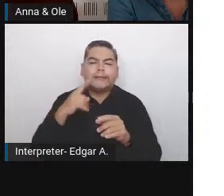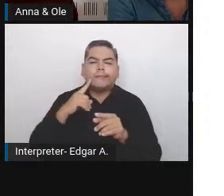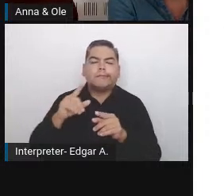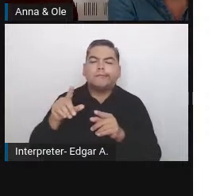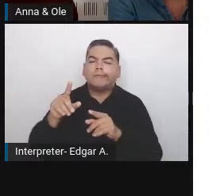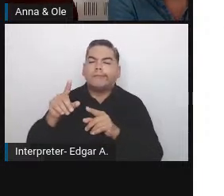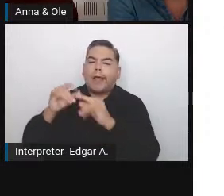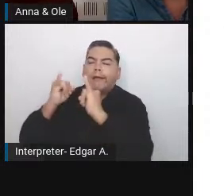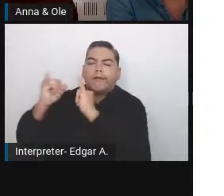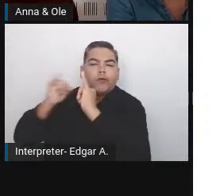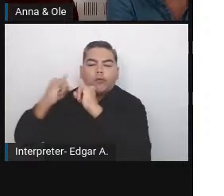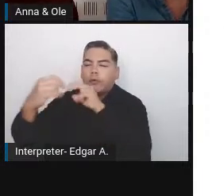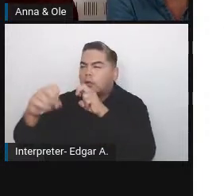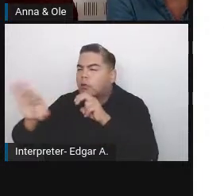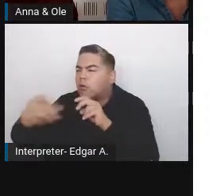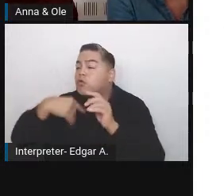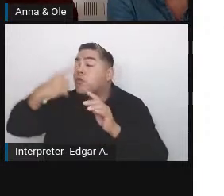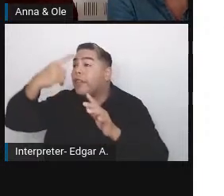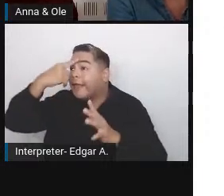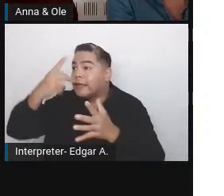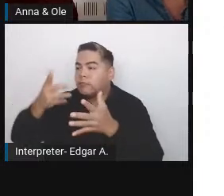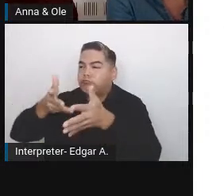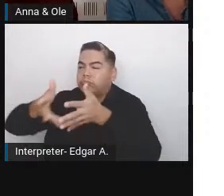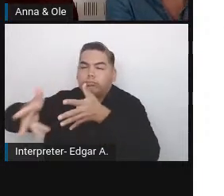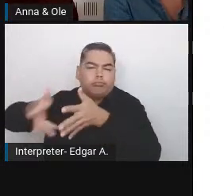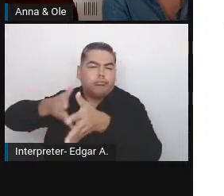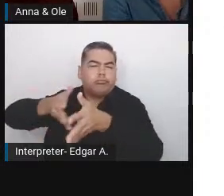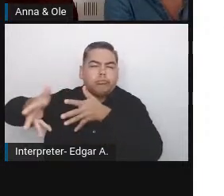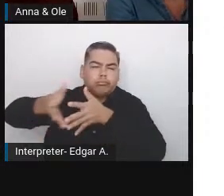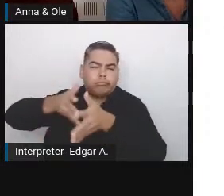edition, then we wanted to get the point of view of our target groups. So we did a quality test study